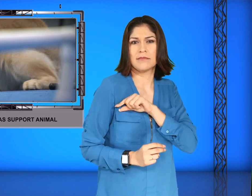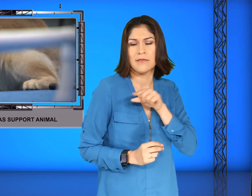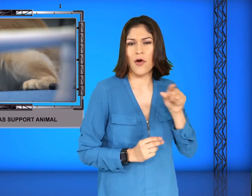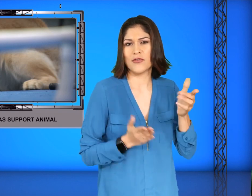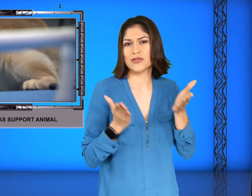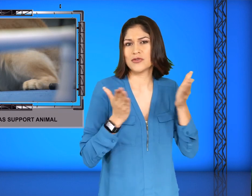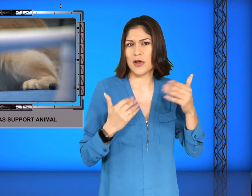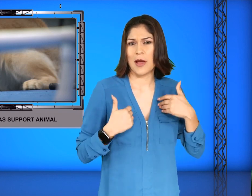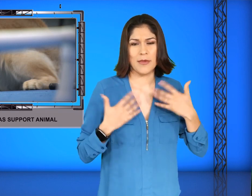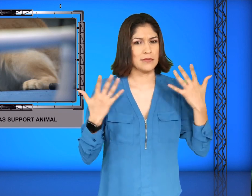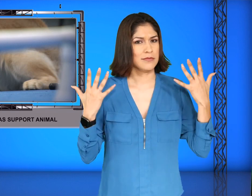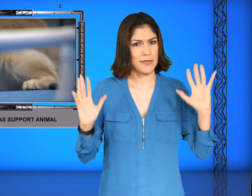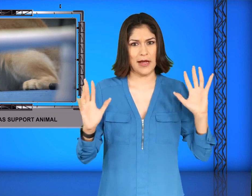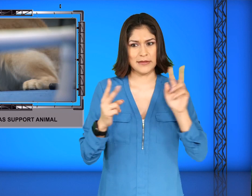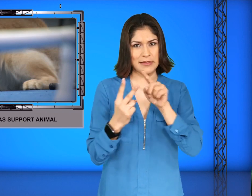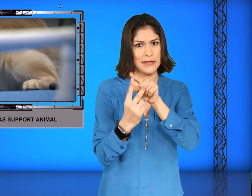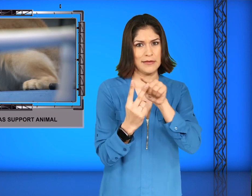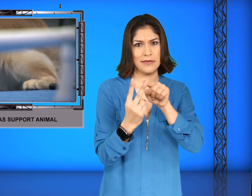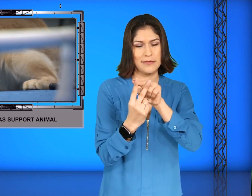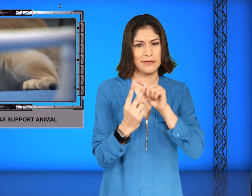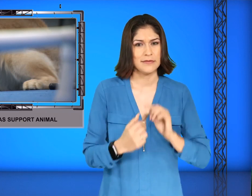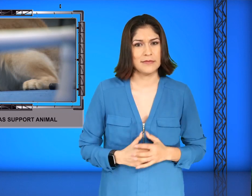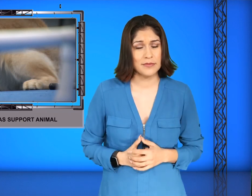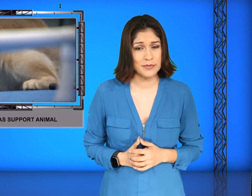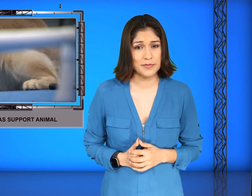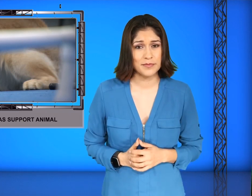as service animals.